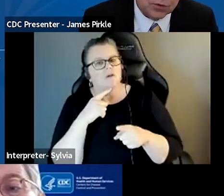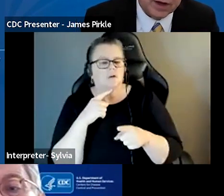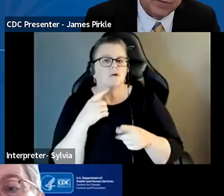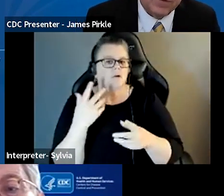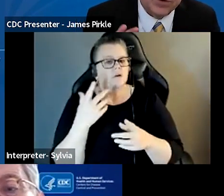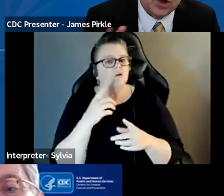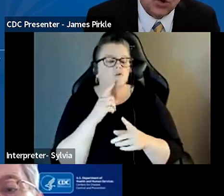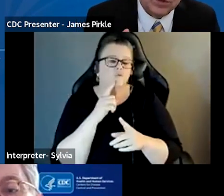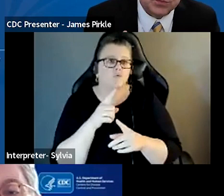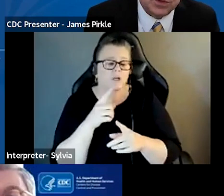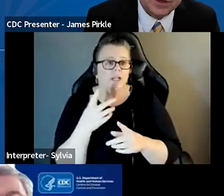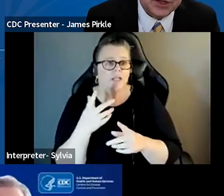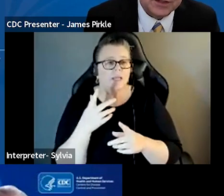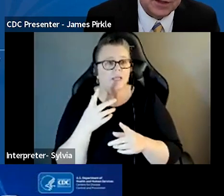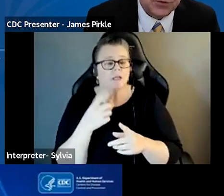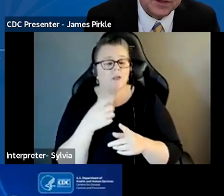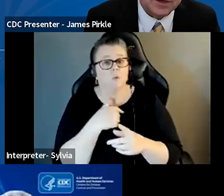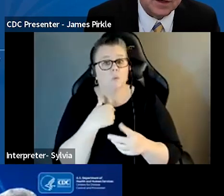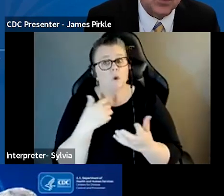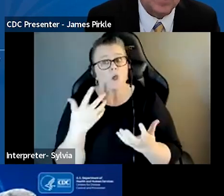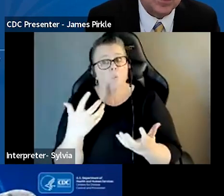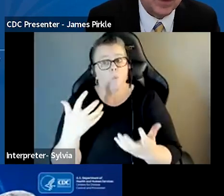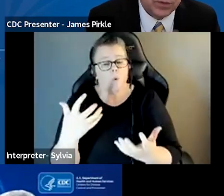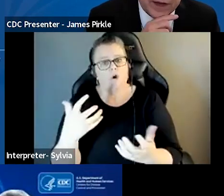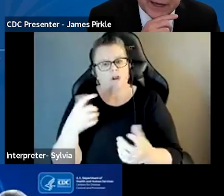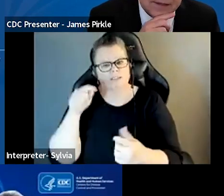So kind of every goal is really addressing a problem that we've had.